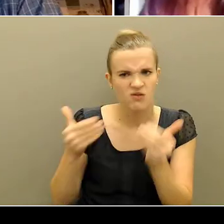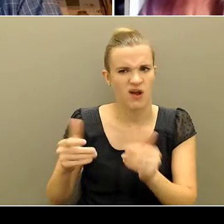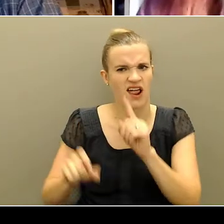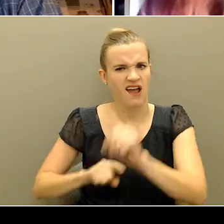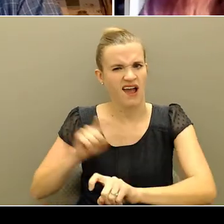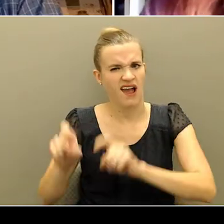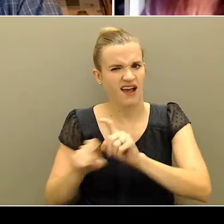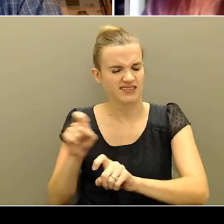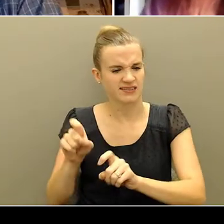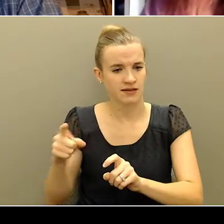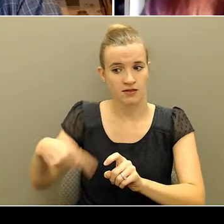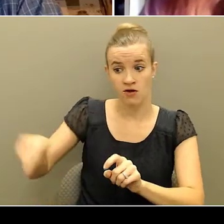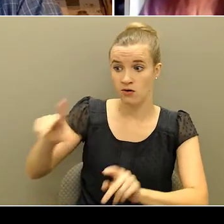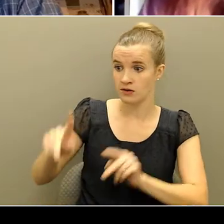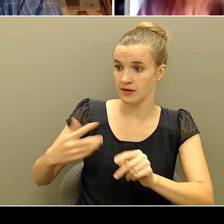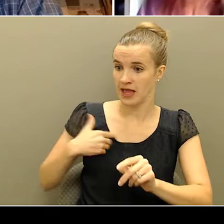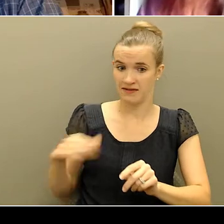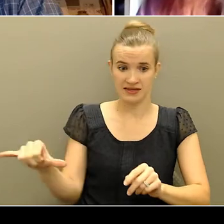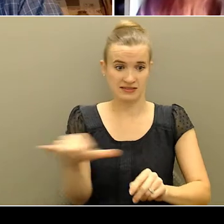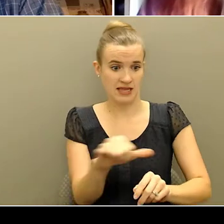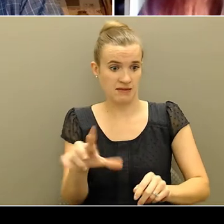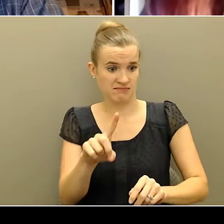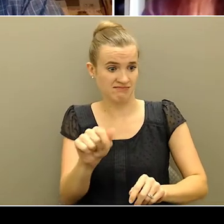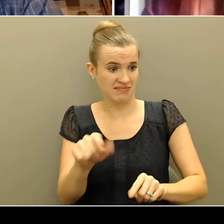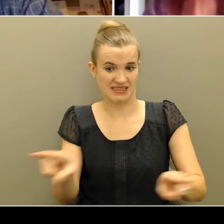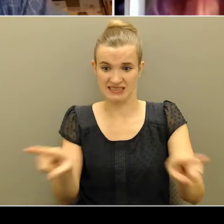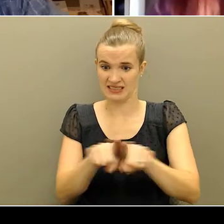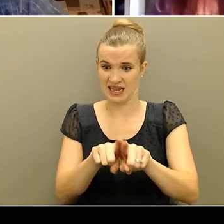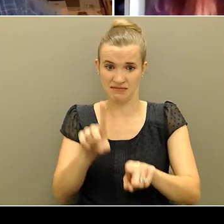like there's, I mean, it's it's such, it's such an amazing thing to be a part